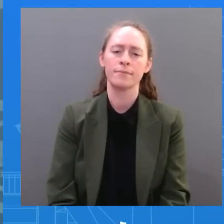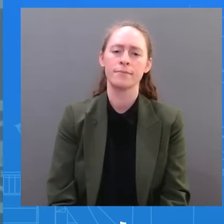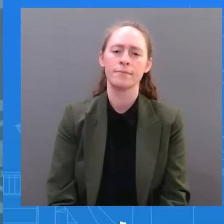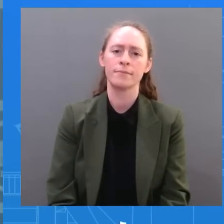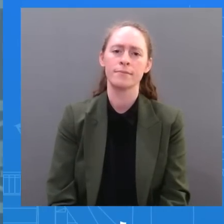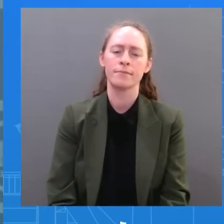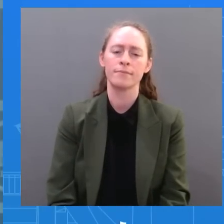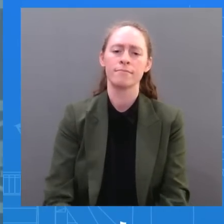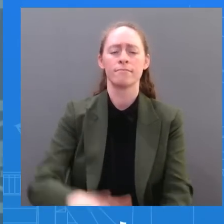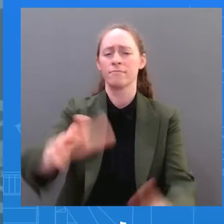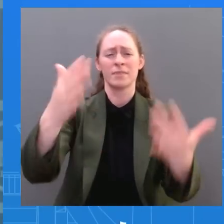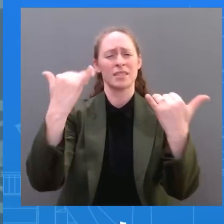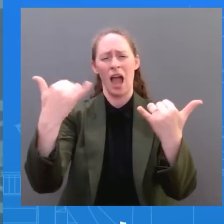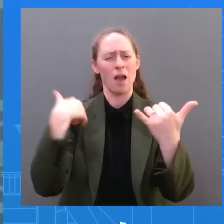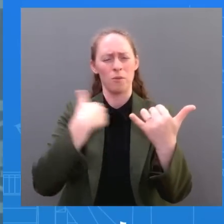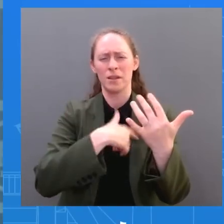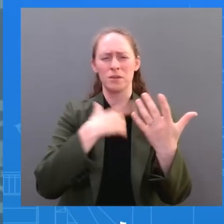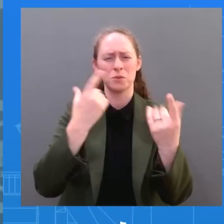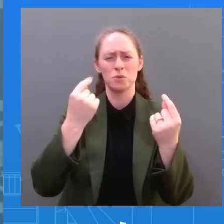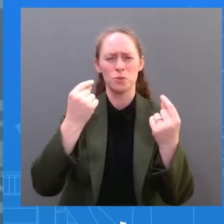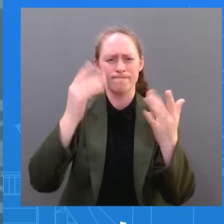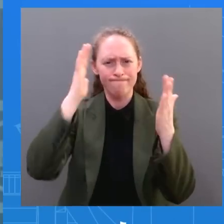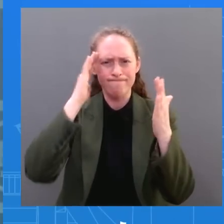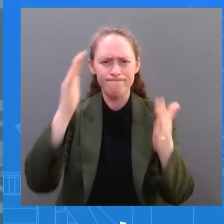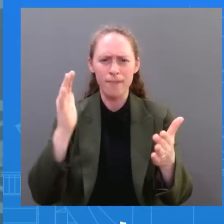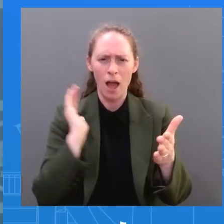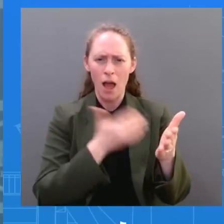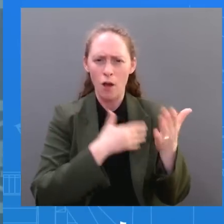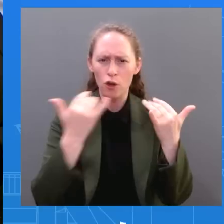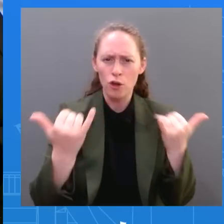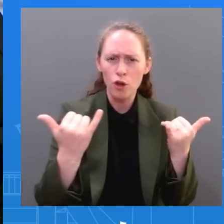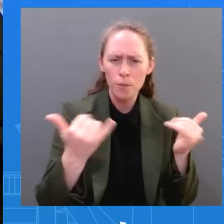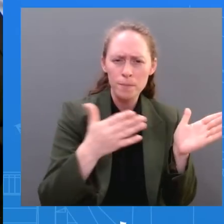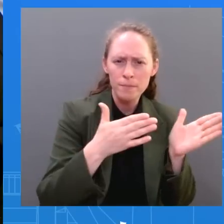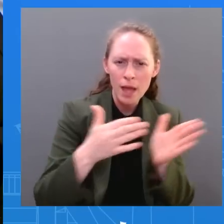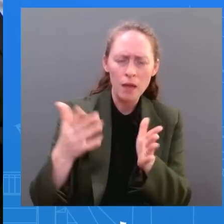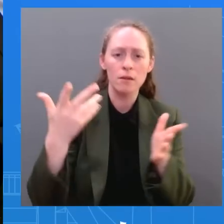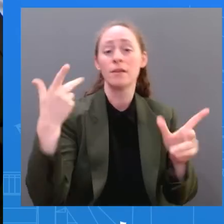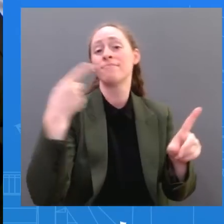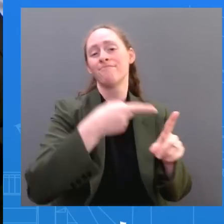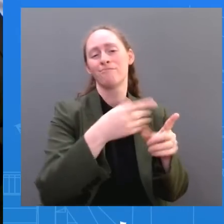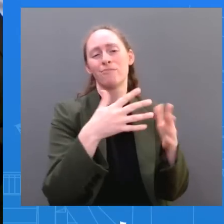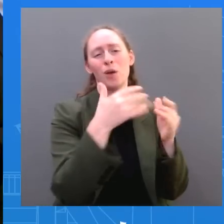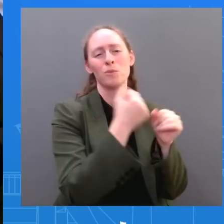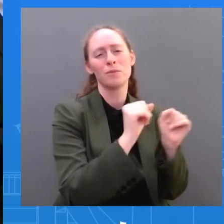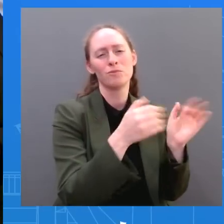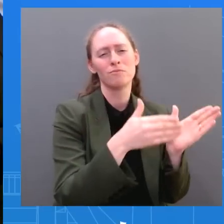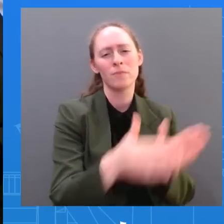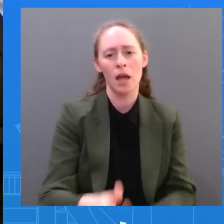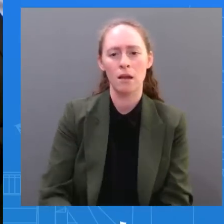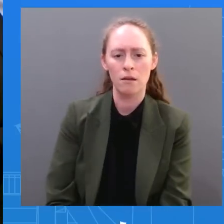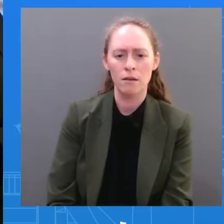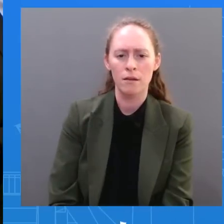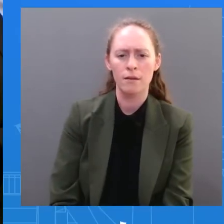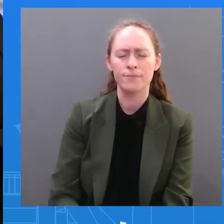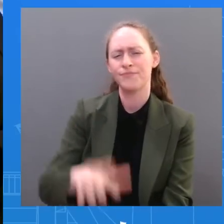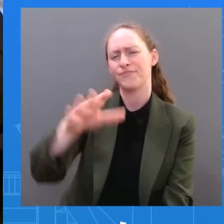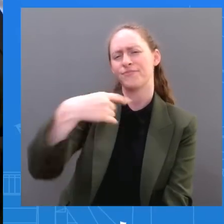and how to help the American public. The Press: And then one final question. Can you talk about the status of the letter that Brittney Griner sent to the President?